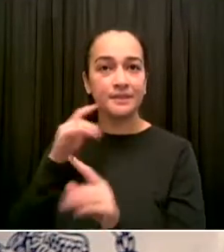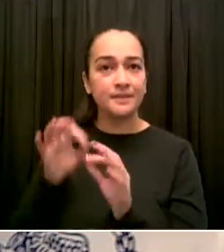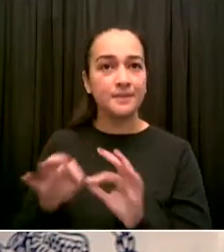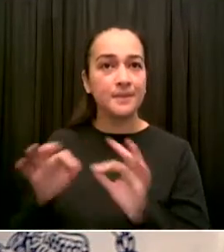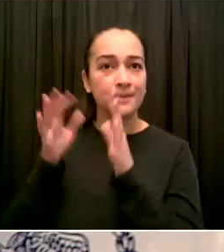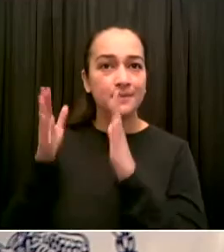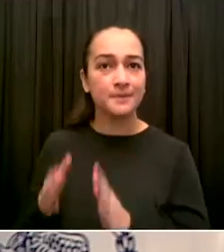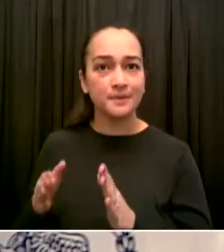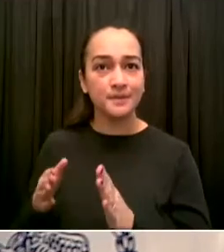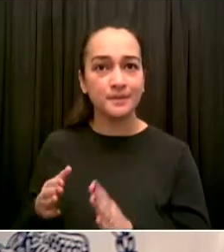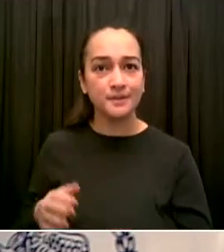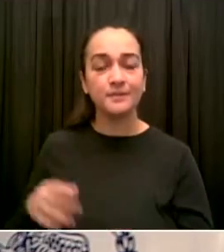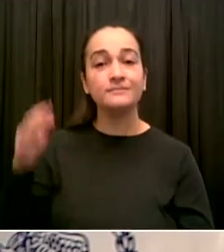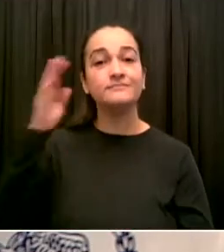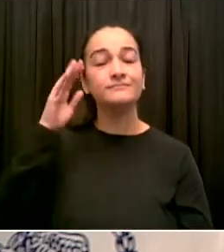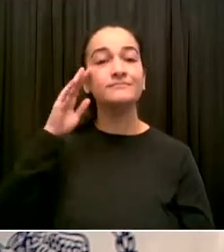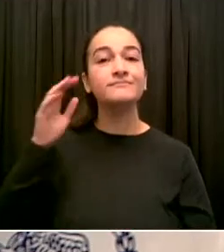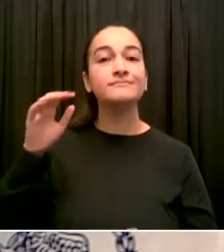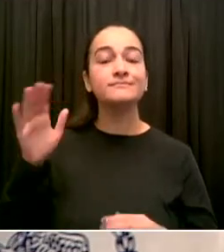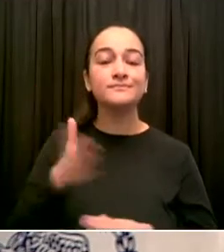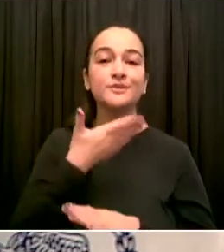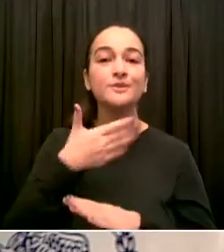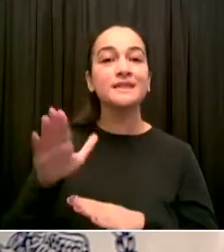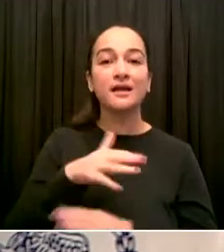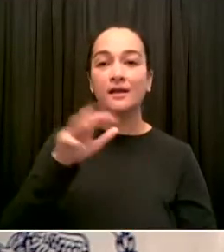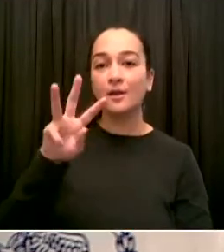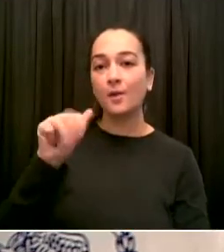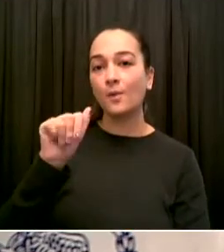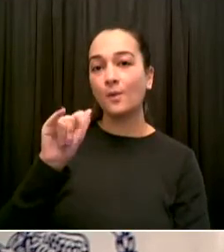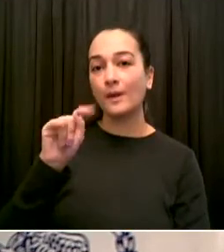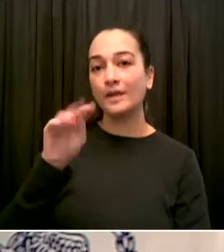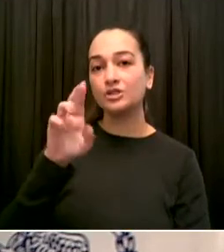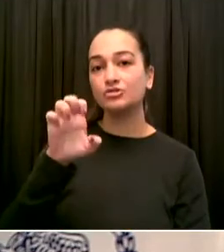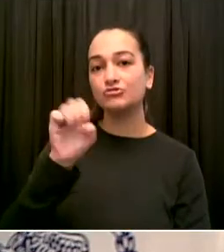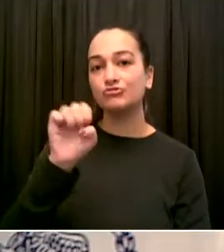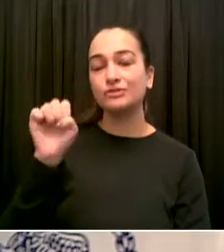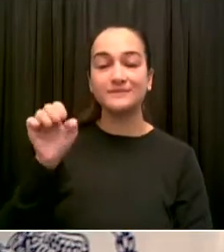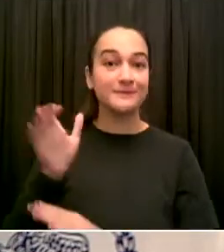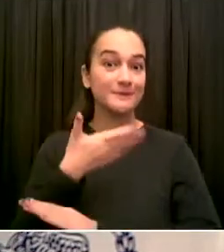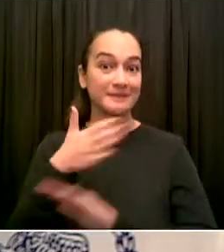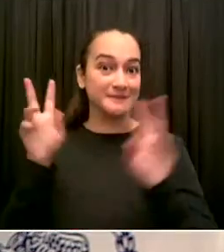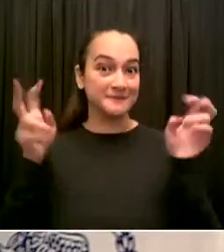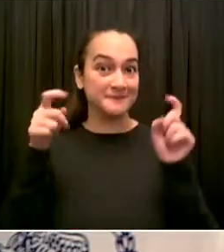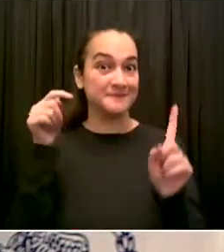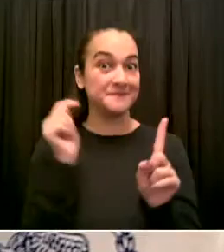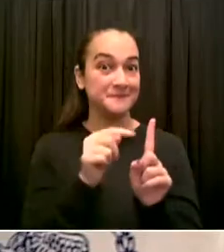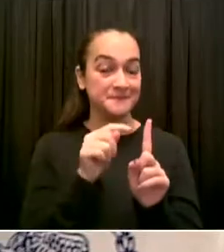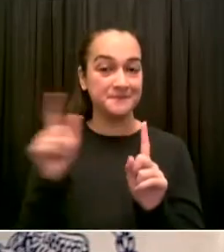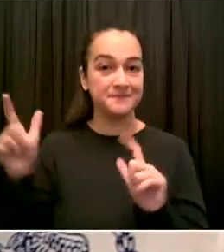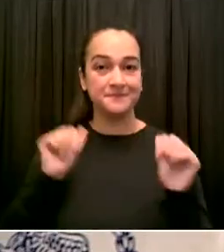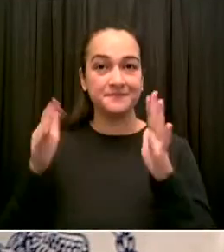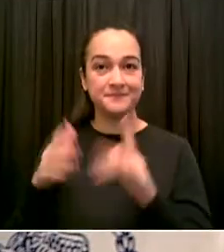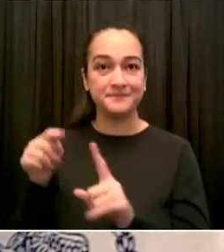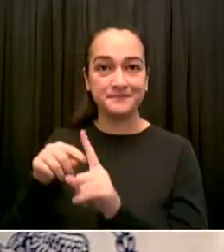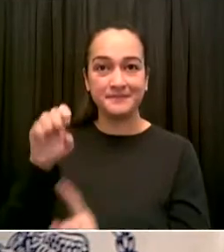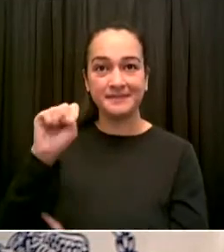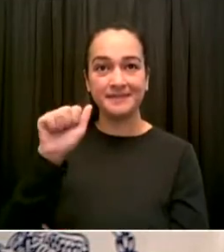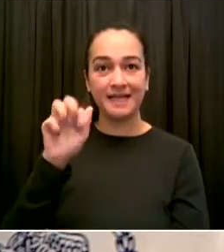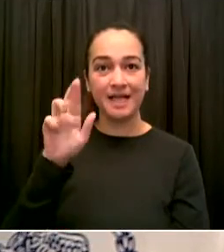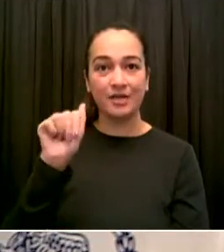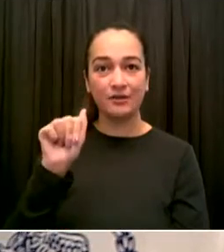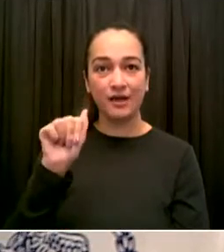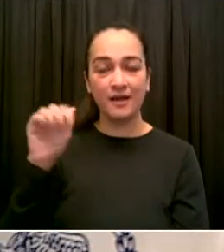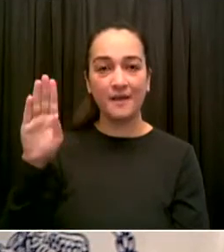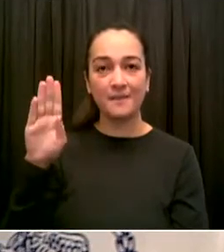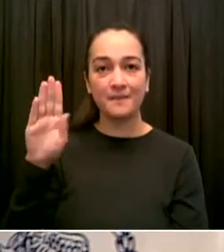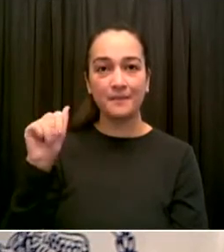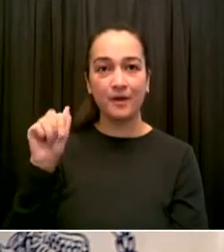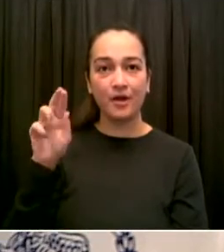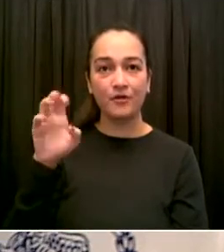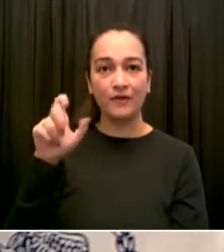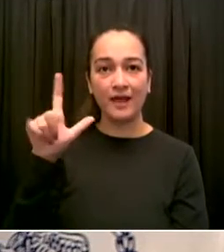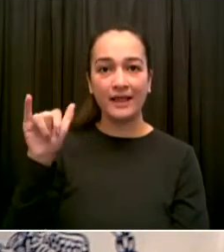THE REASON FOR IT AND IS MAKING